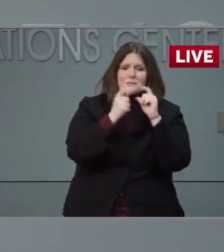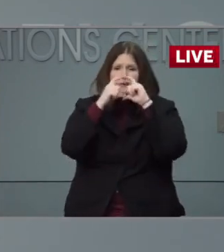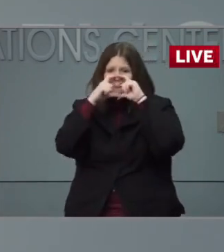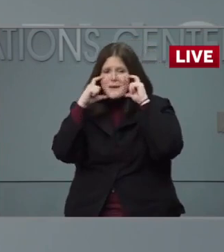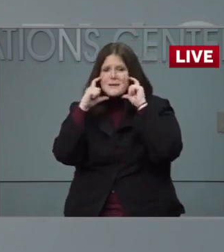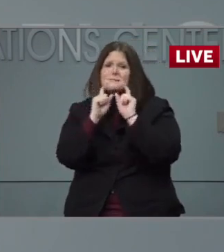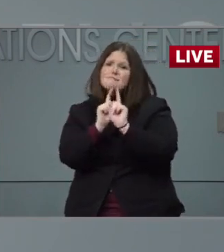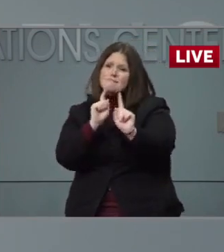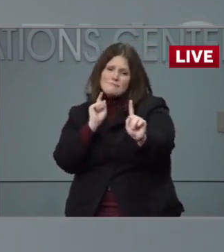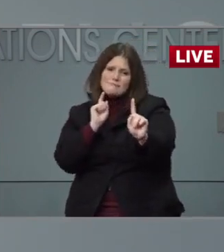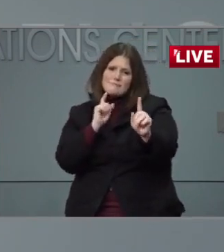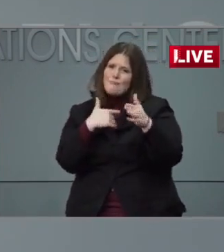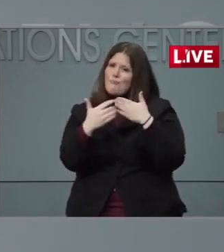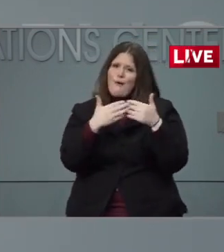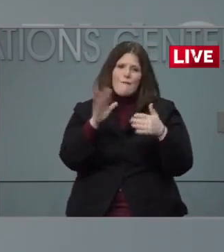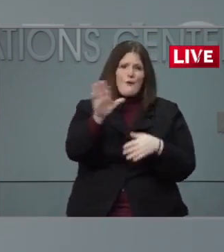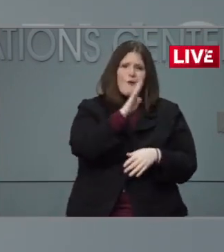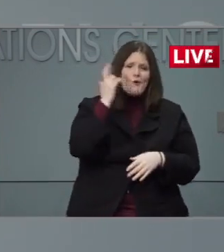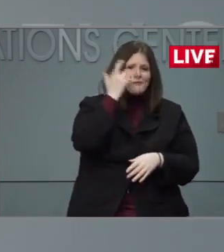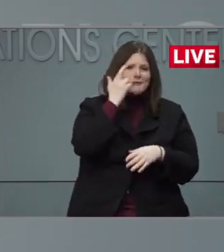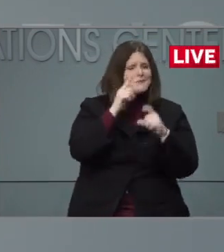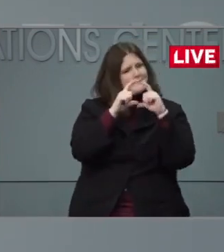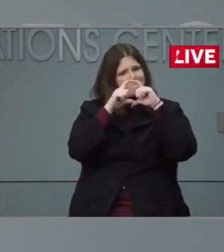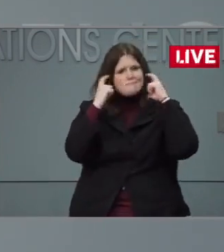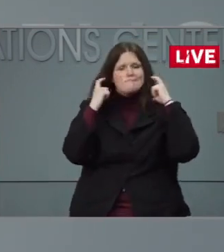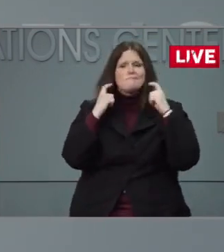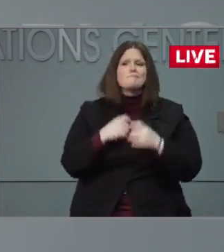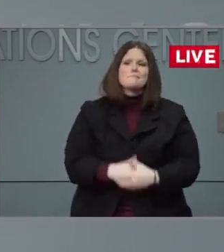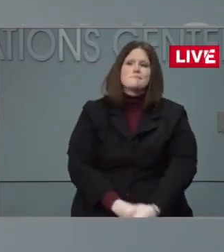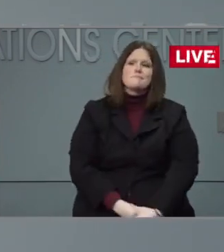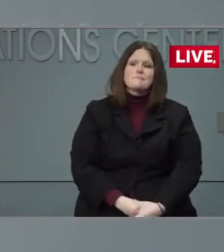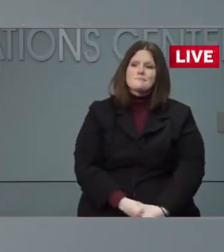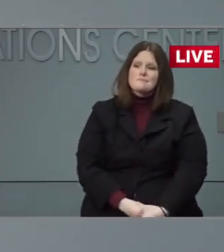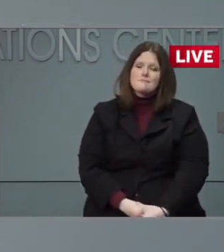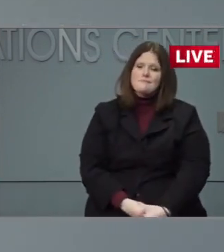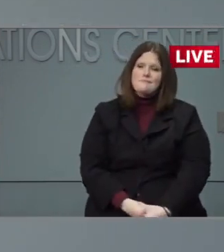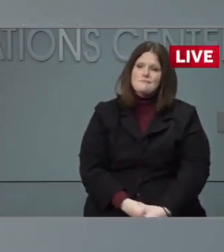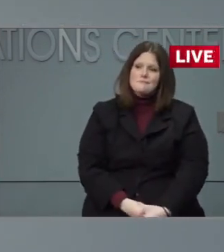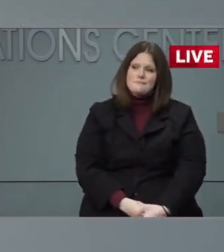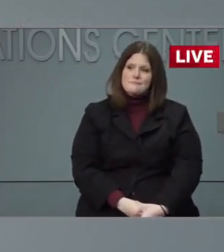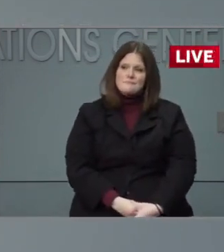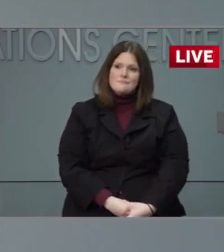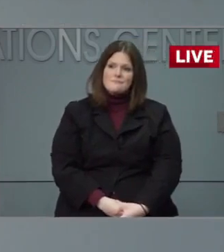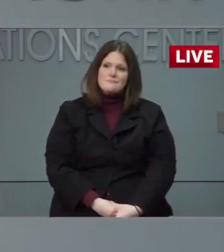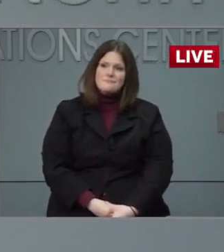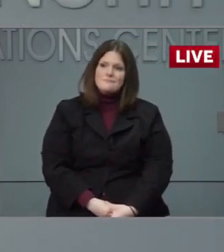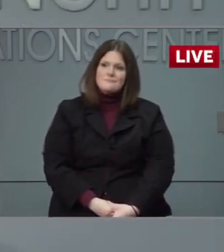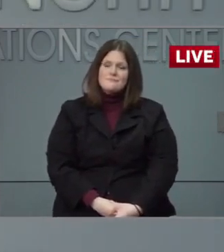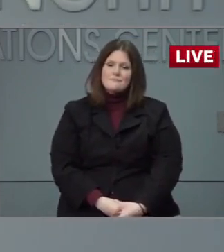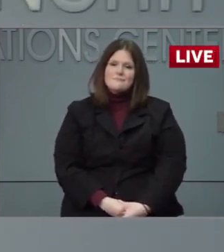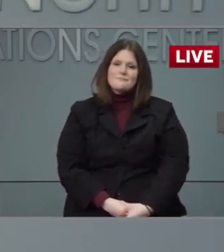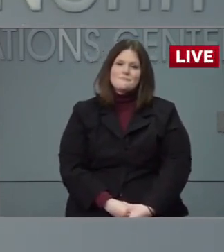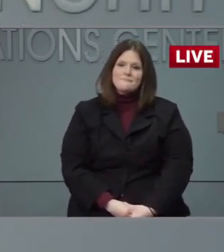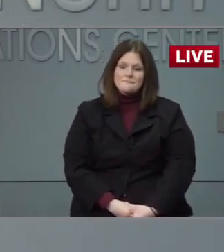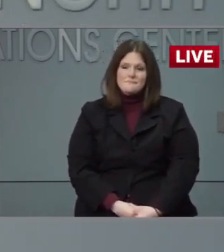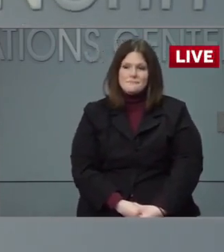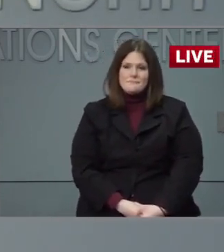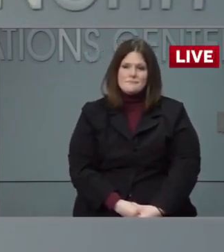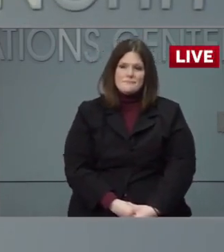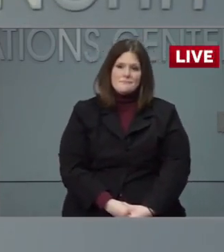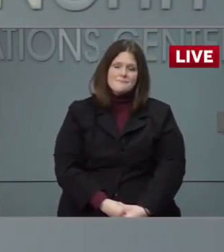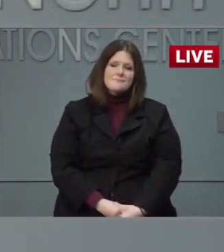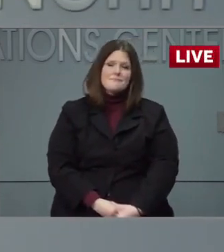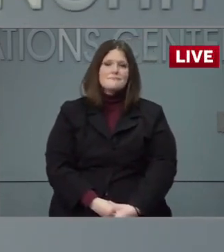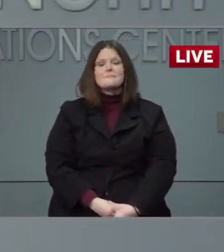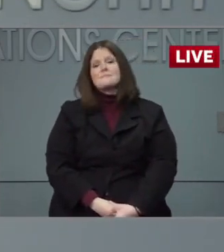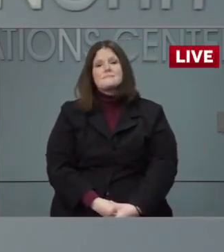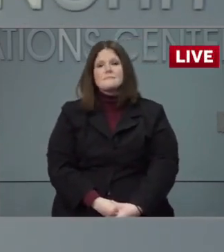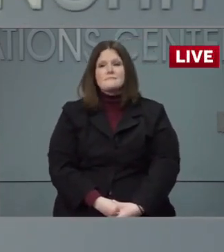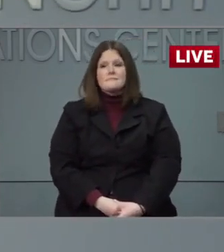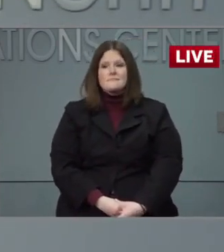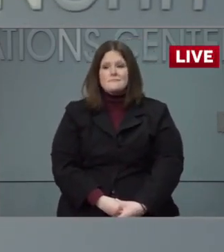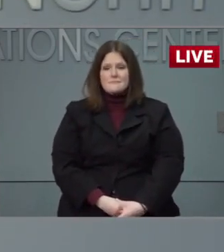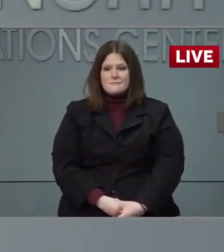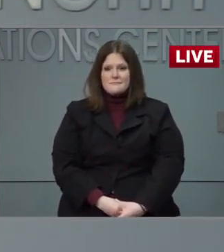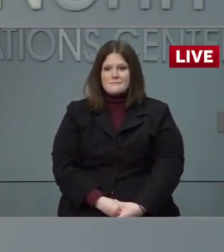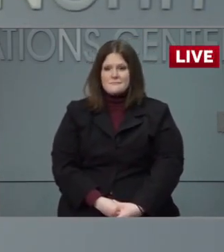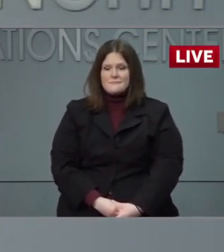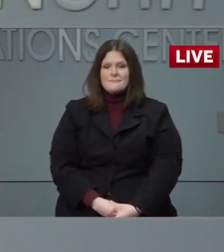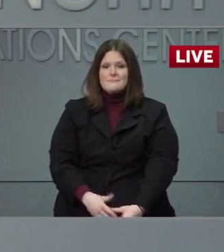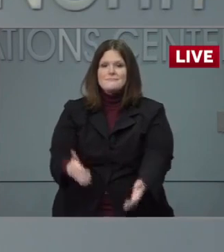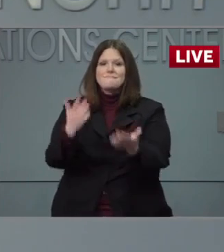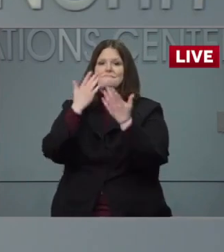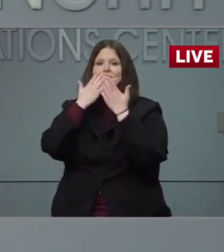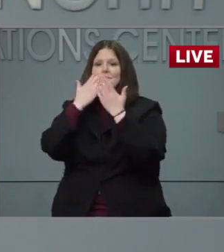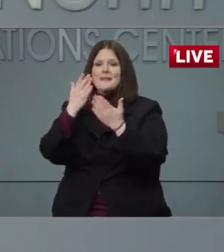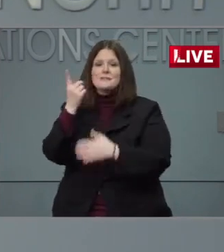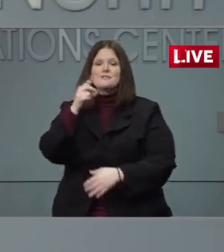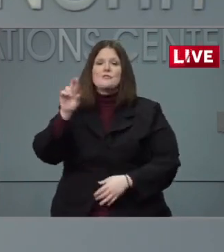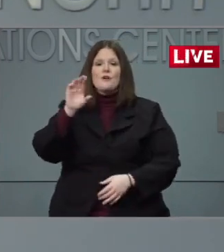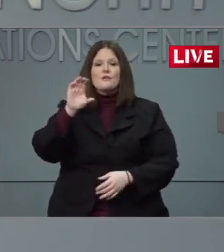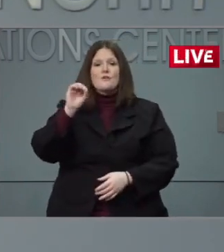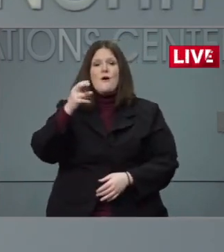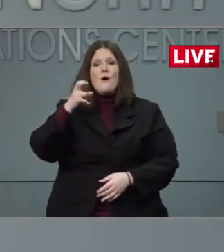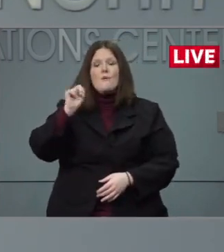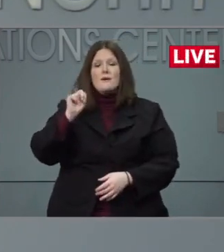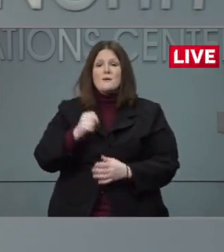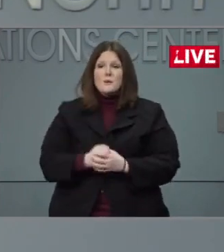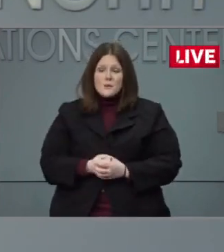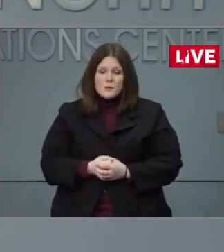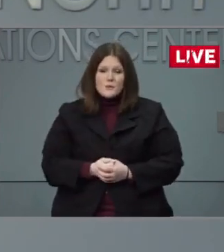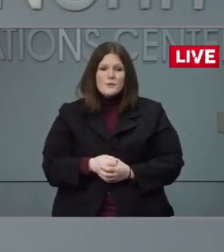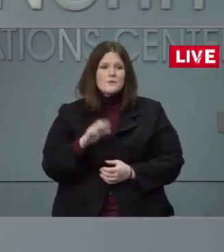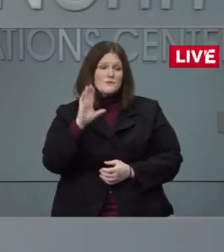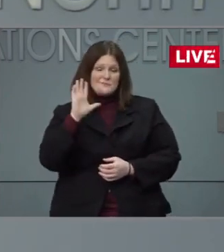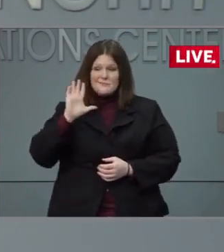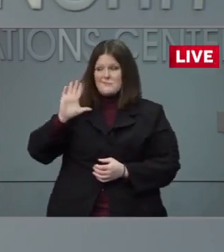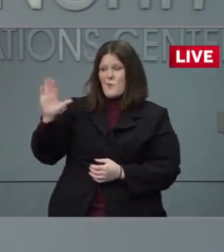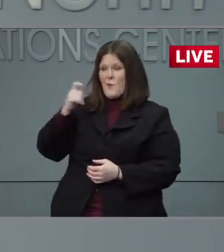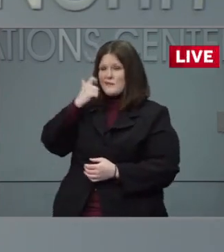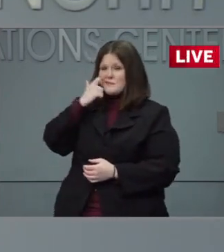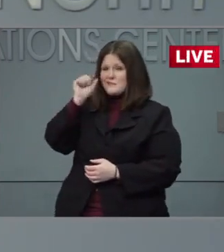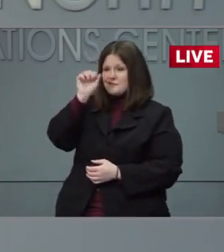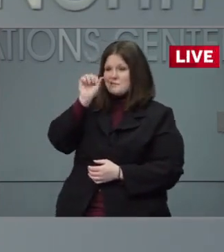KEEP WEARING A MASK, WAITING APART AND WASHING HANDS FREQUENTLY, AND WHATEVER YOUR REASON, GET BEHIND THE MASK, THANK YO GOV. COOPER: THANK YOU, DR.